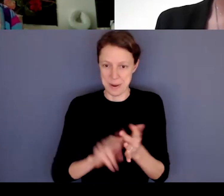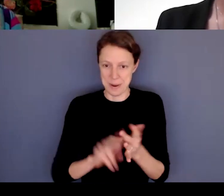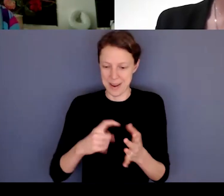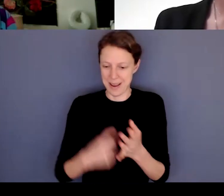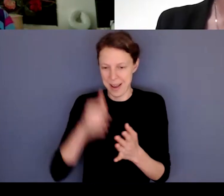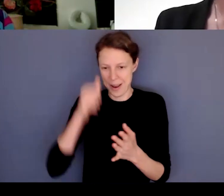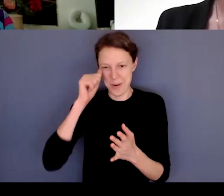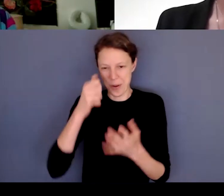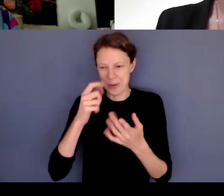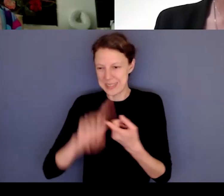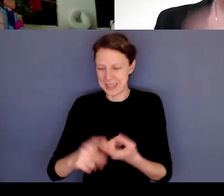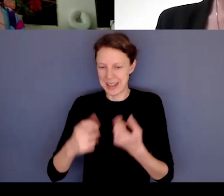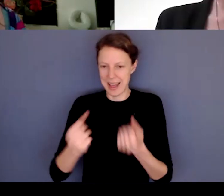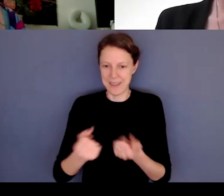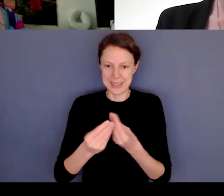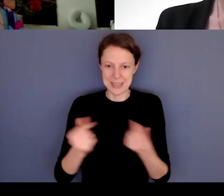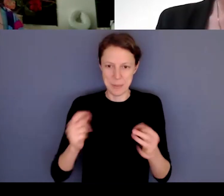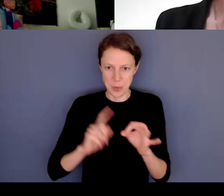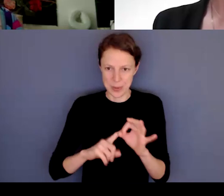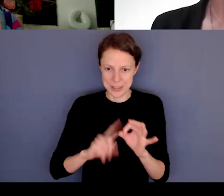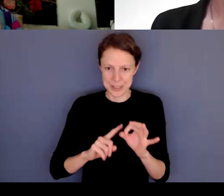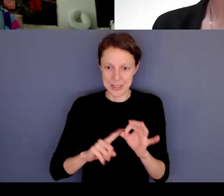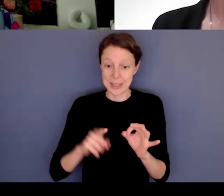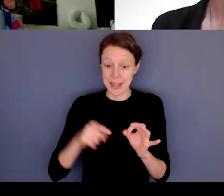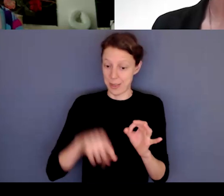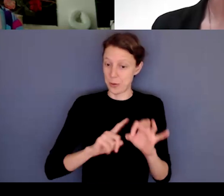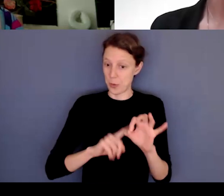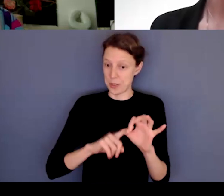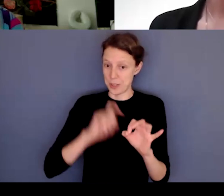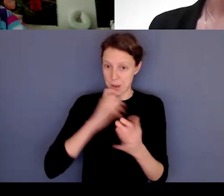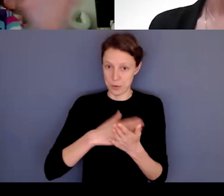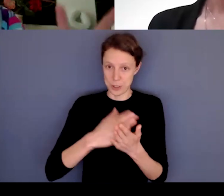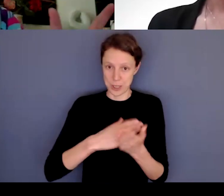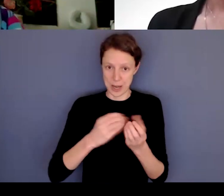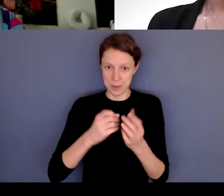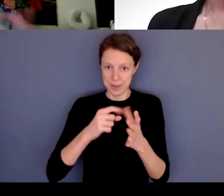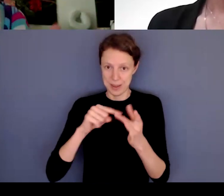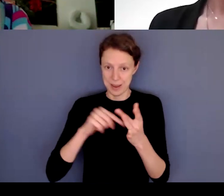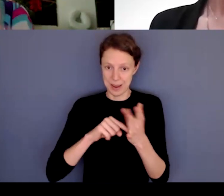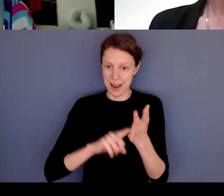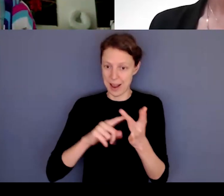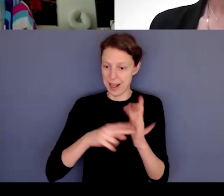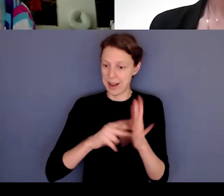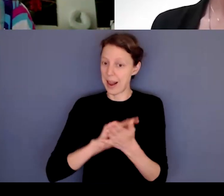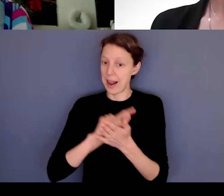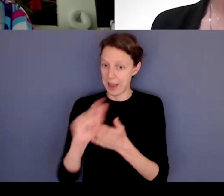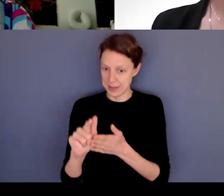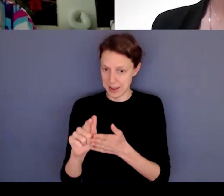that we haven't quite got to so what I'll do is I'll share these all with Caitlin afterwards, and maybe we can, you know, without